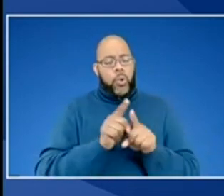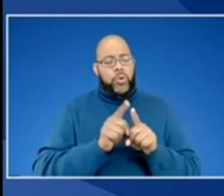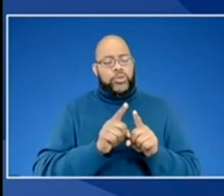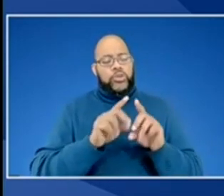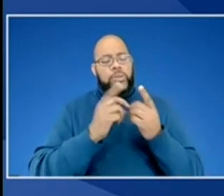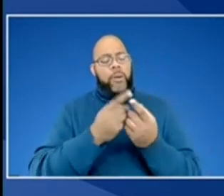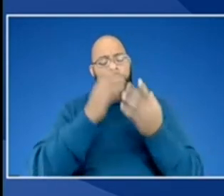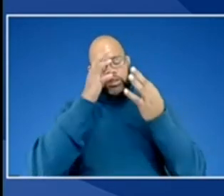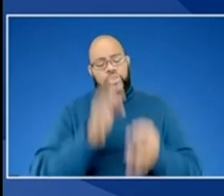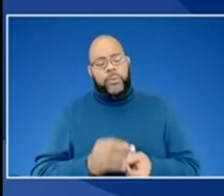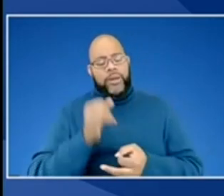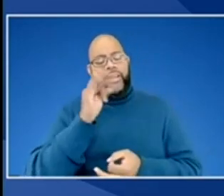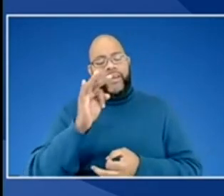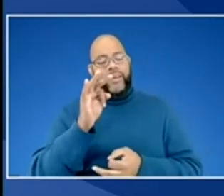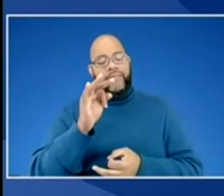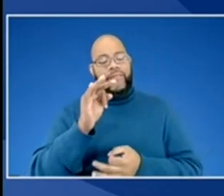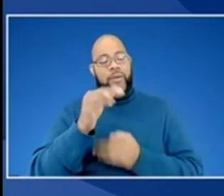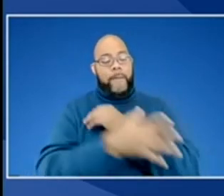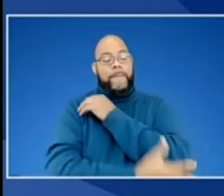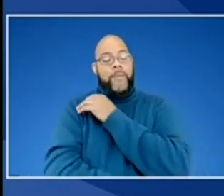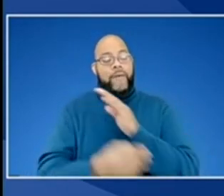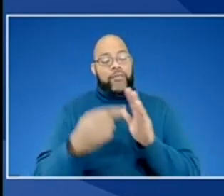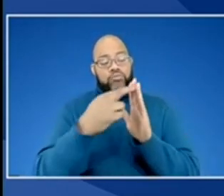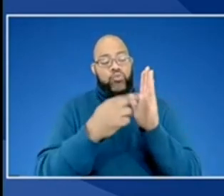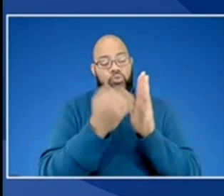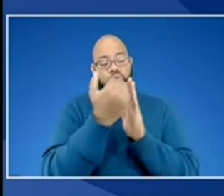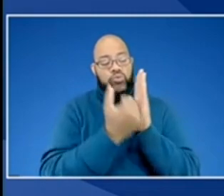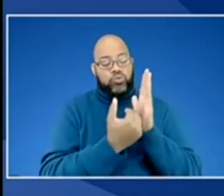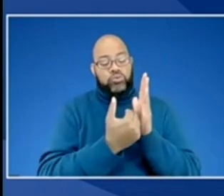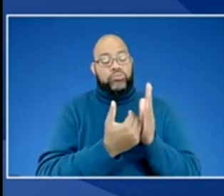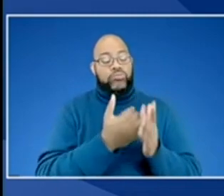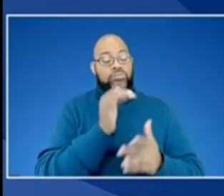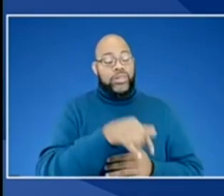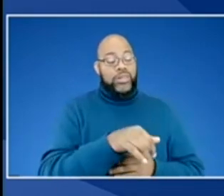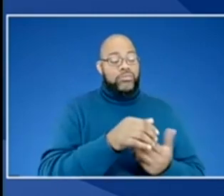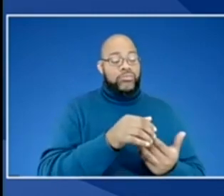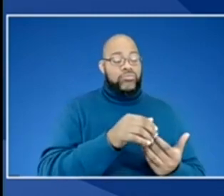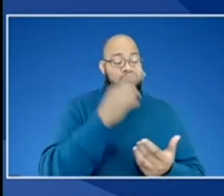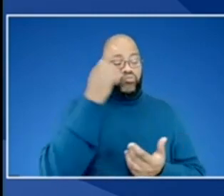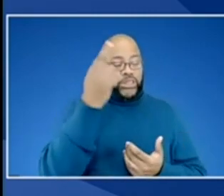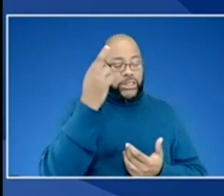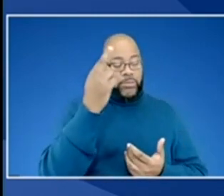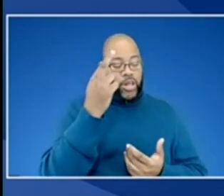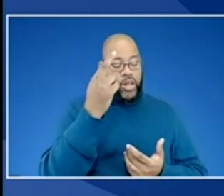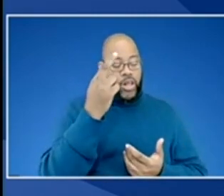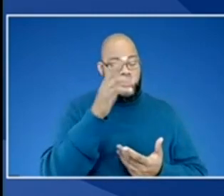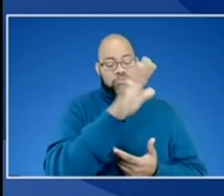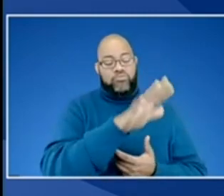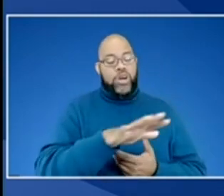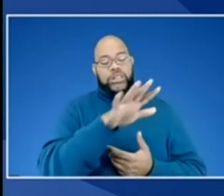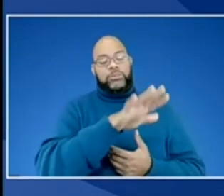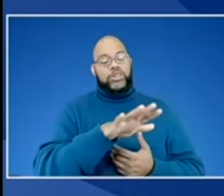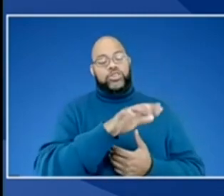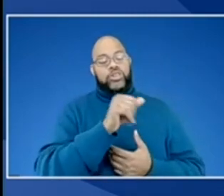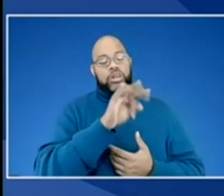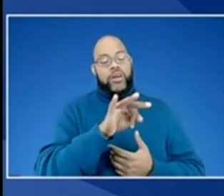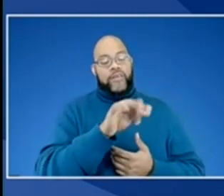whether the Federal poverty guidelines are, or are not, a reasonable approximation of a particular borrower's